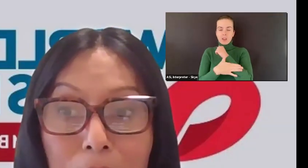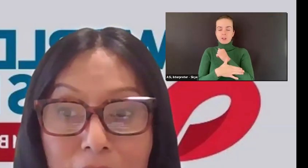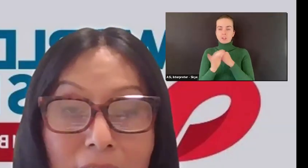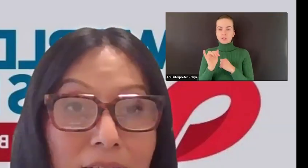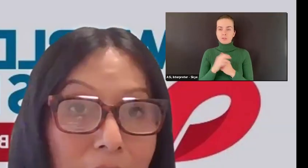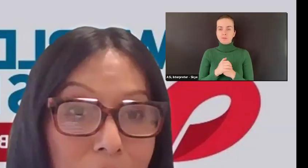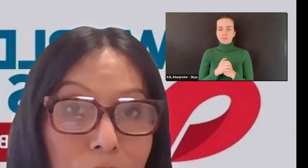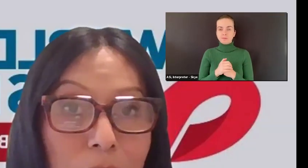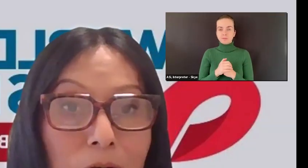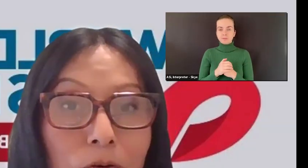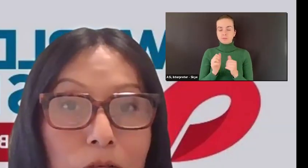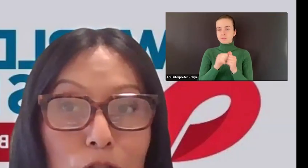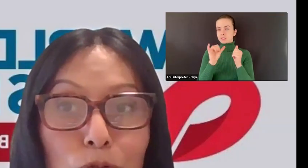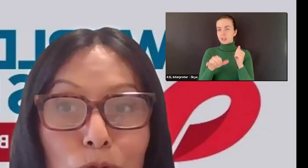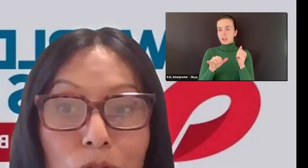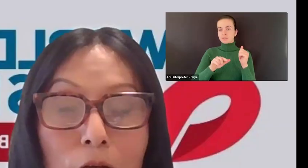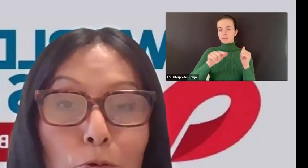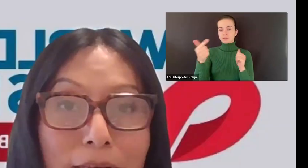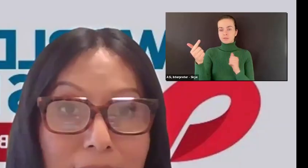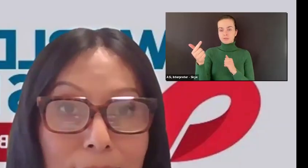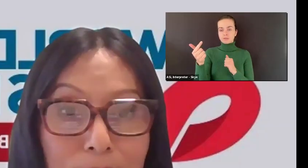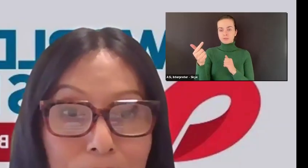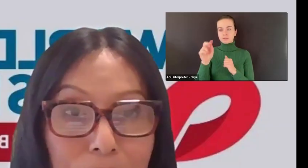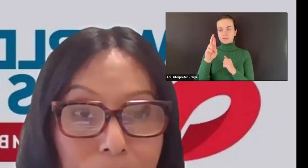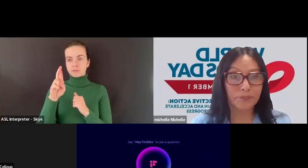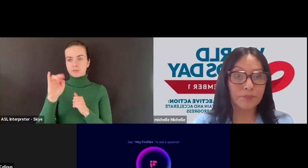And with that, I will turn it back over to Ricky.